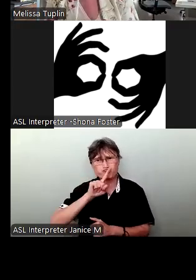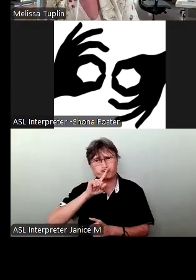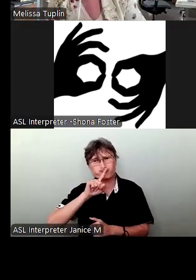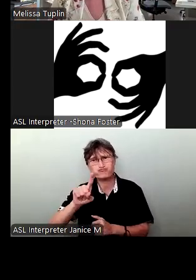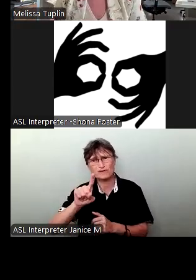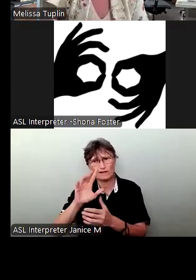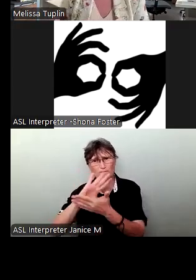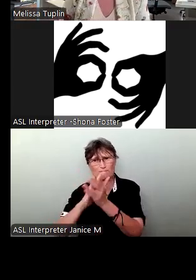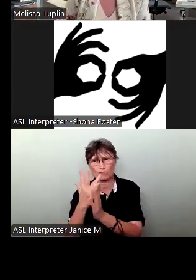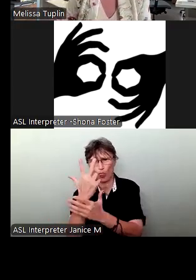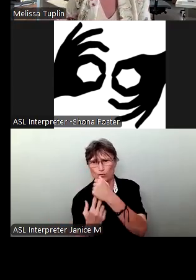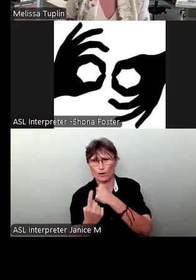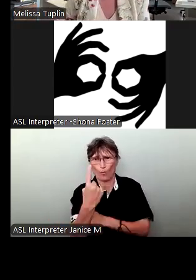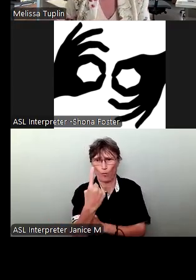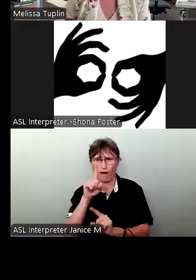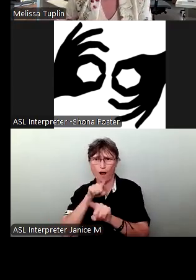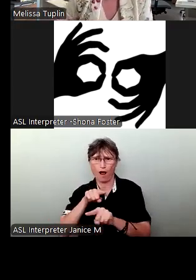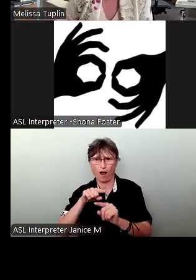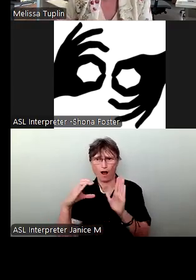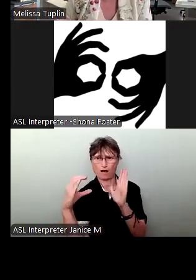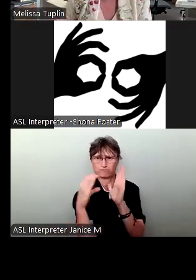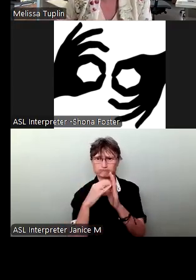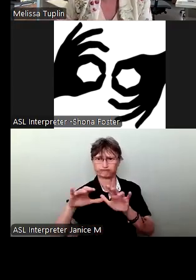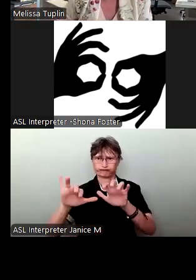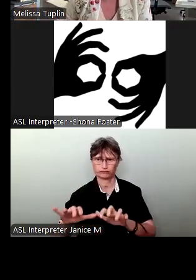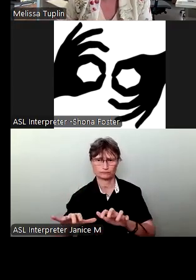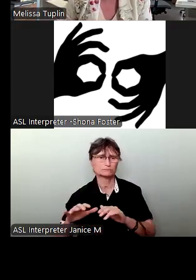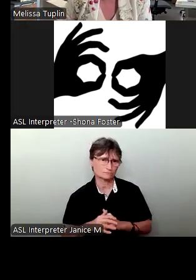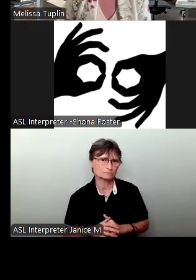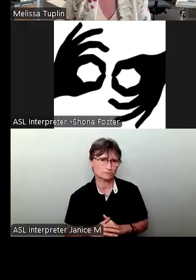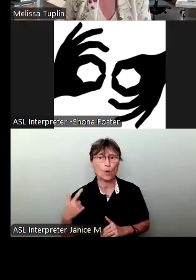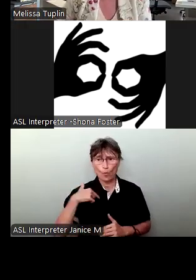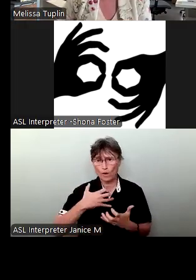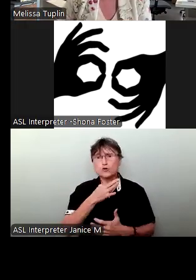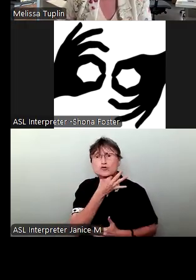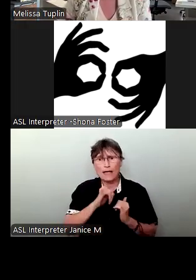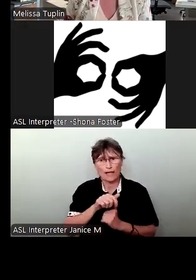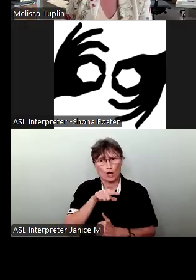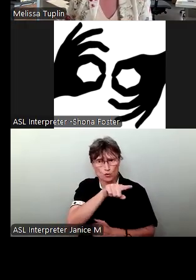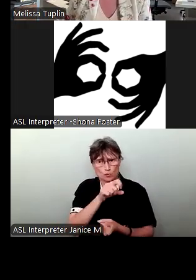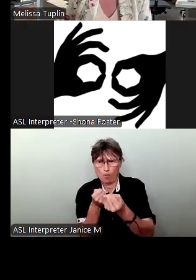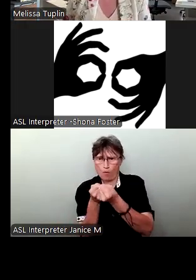in the arts ecosystem, and so this is where you'll tell us how you achieve and sustain that role.